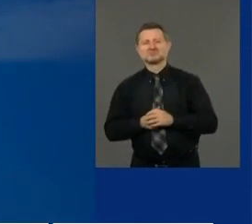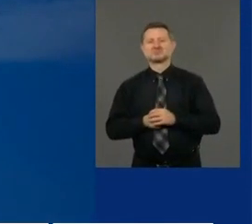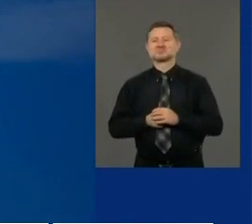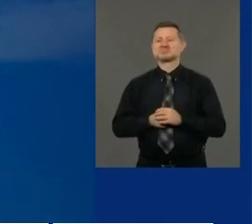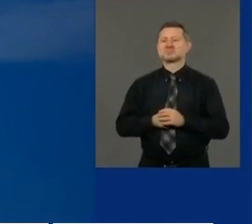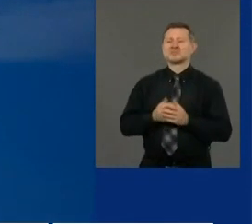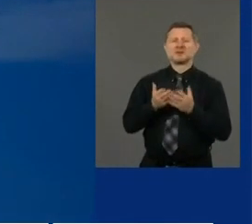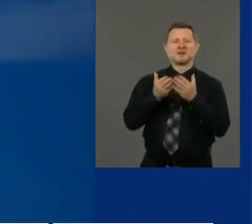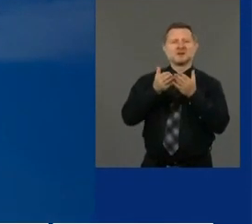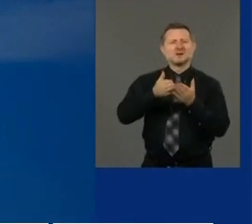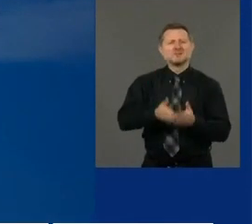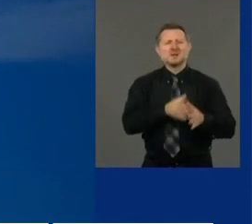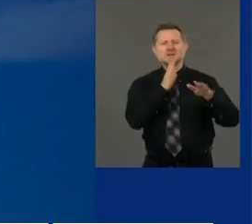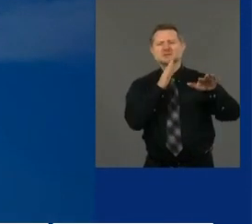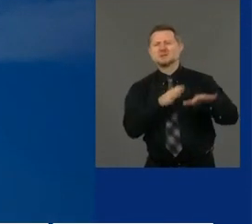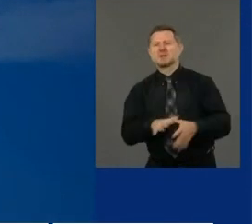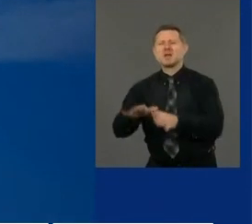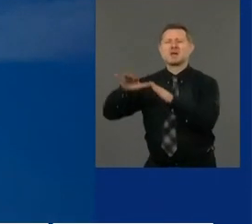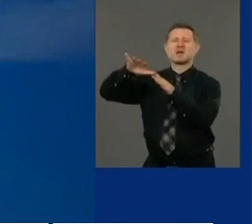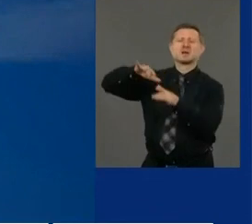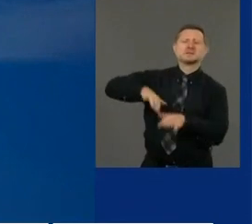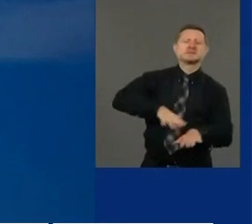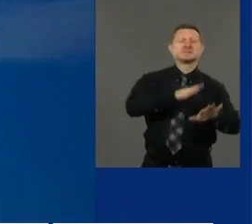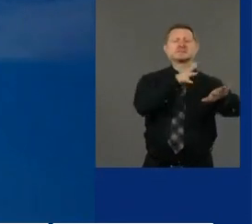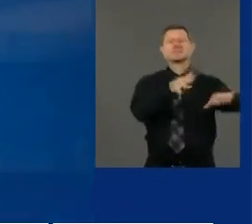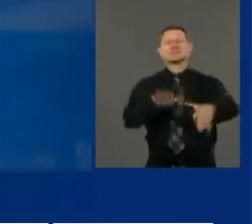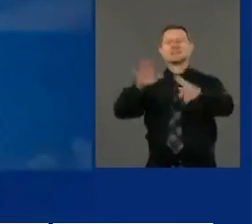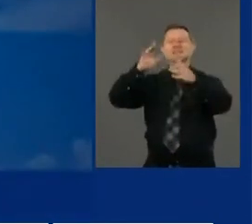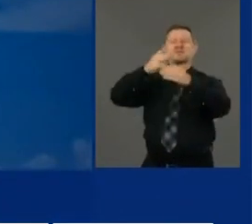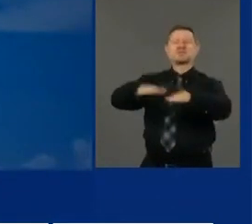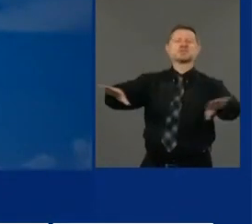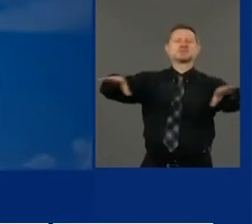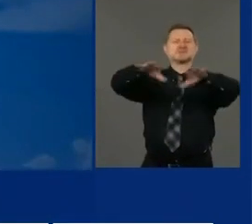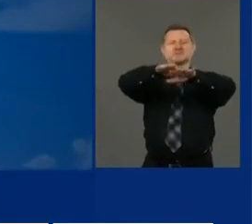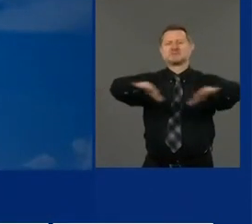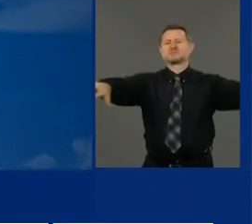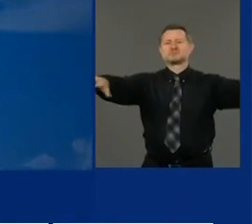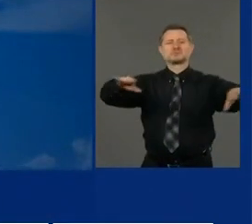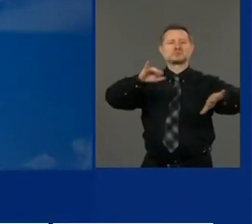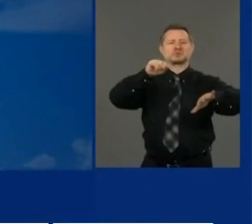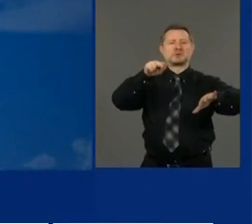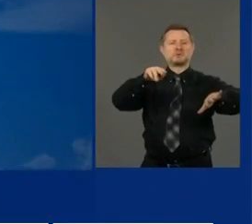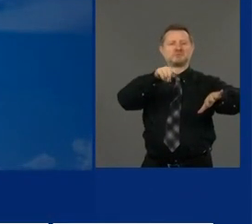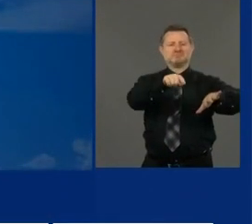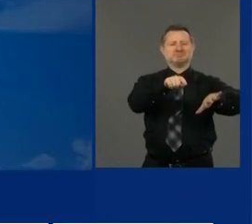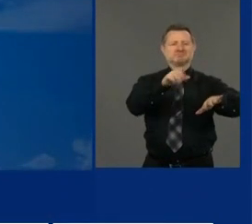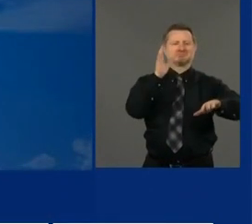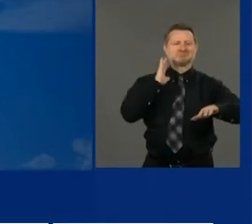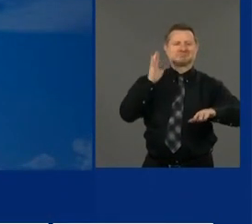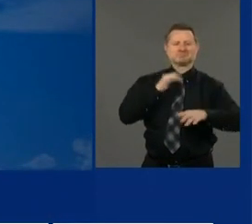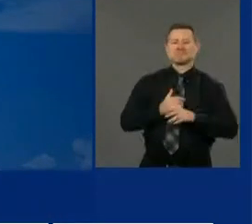FEELING. I GET THIS ONE FOR THE STATE AS